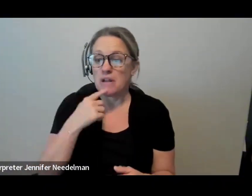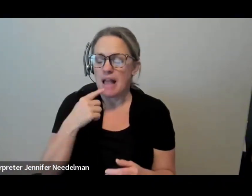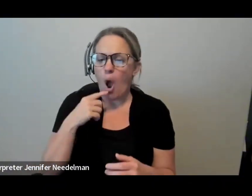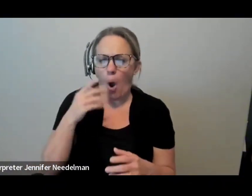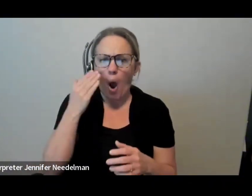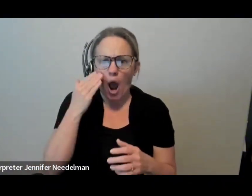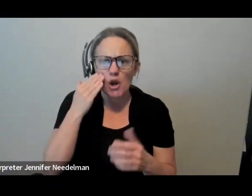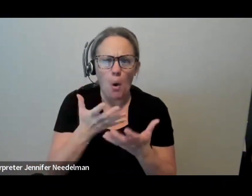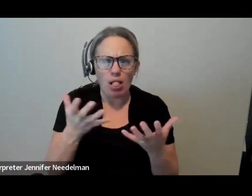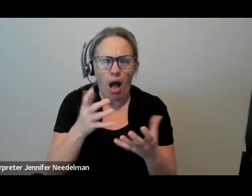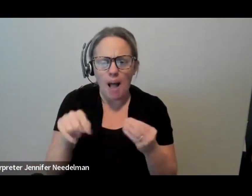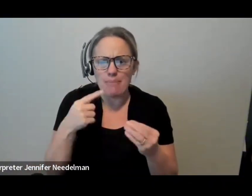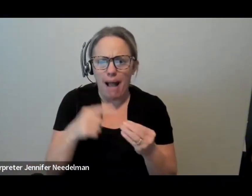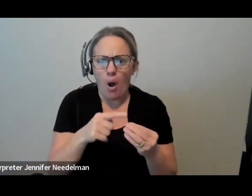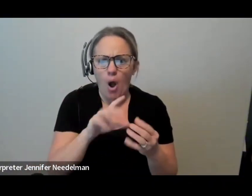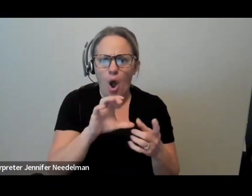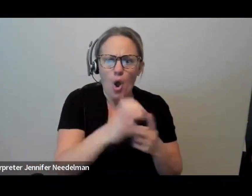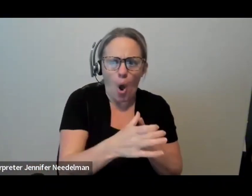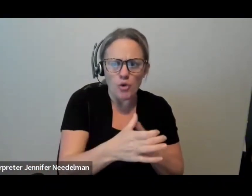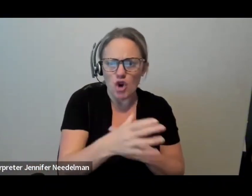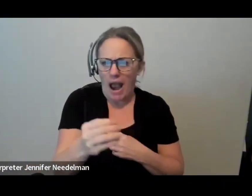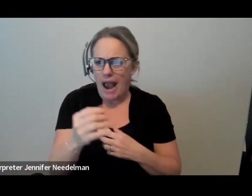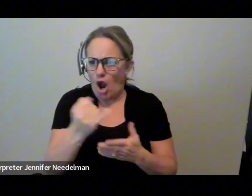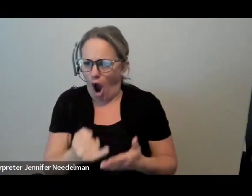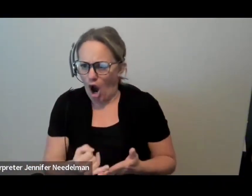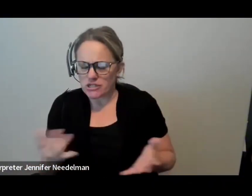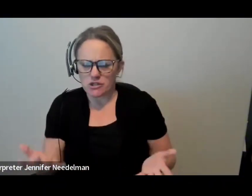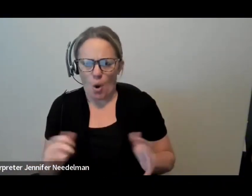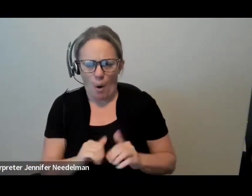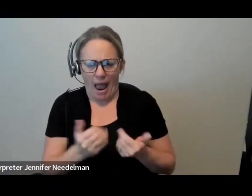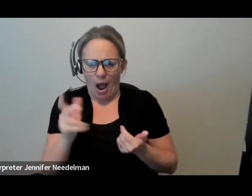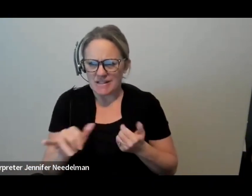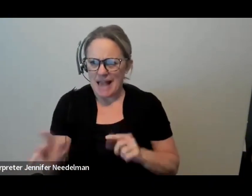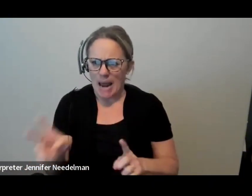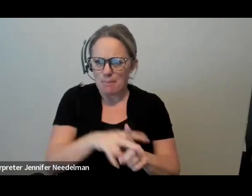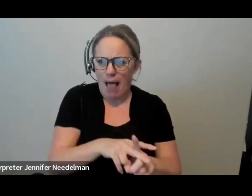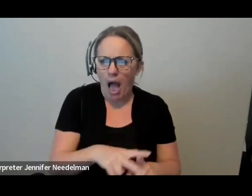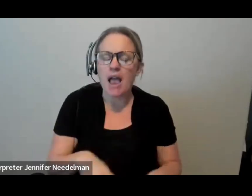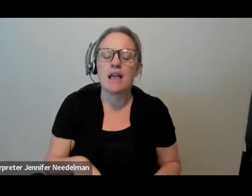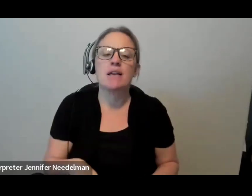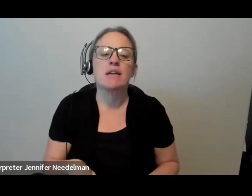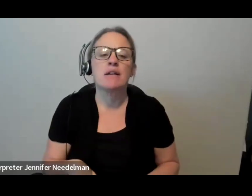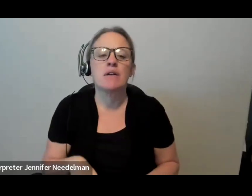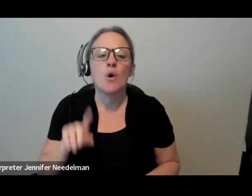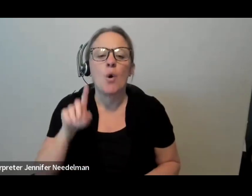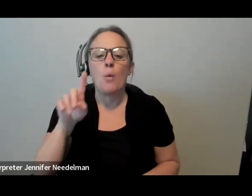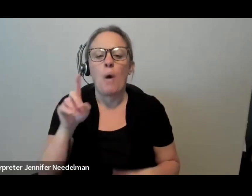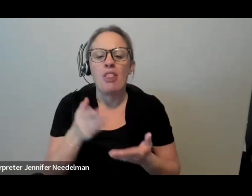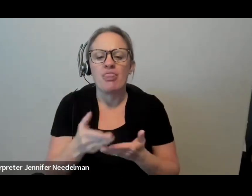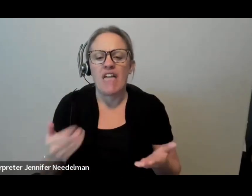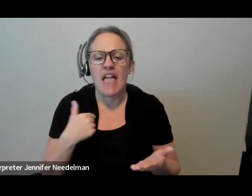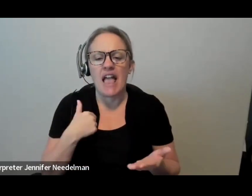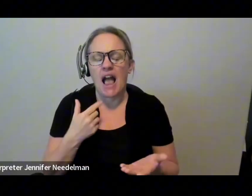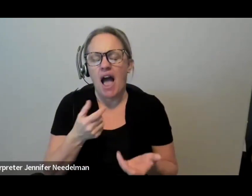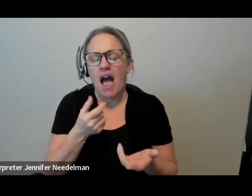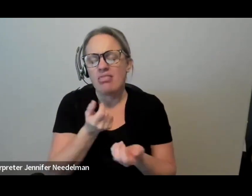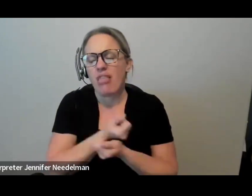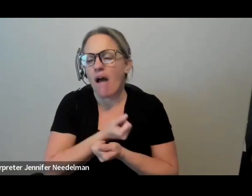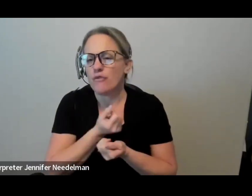and how does that apply to the line of work we're doing here?" And one of the things I love to discover with clients